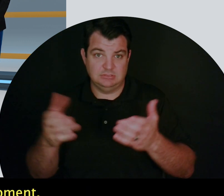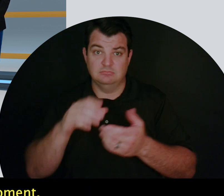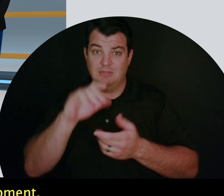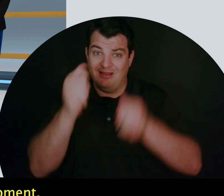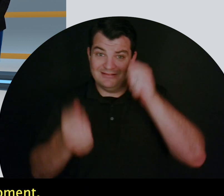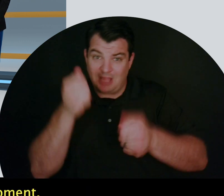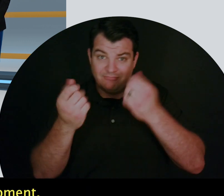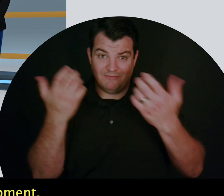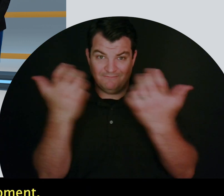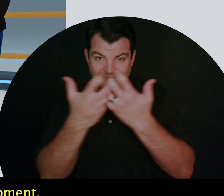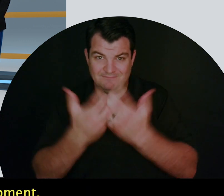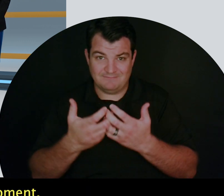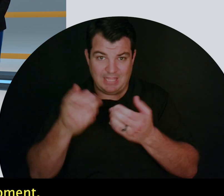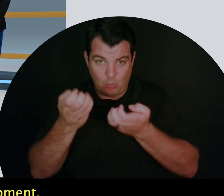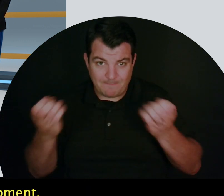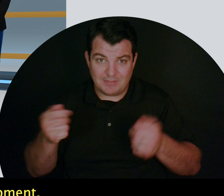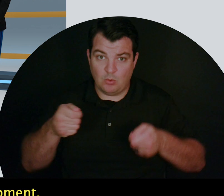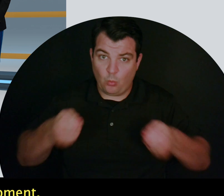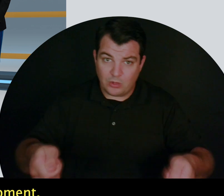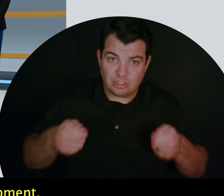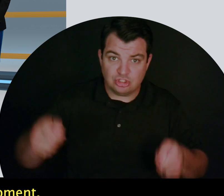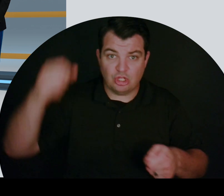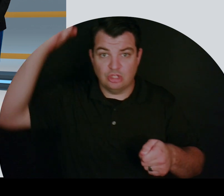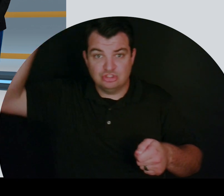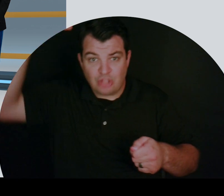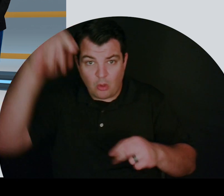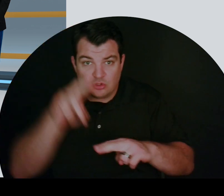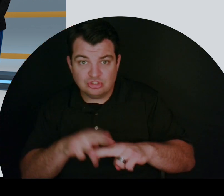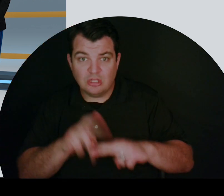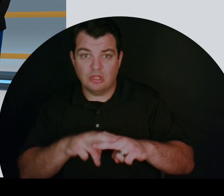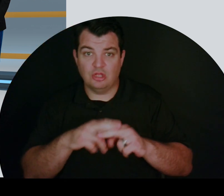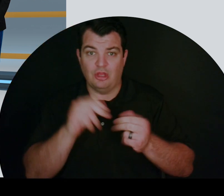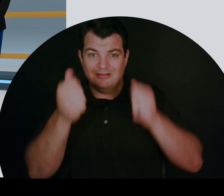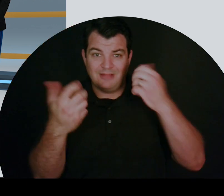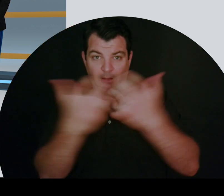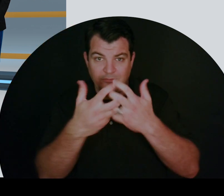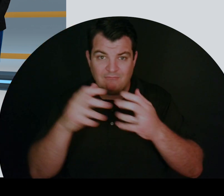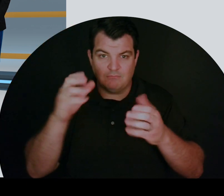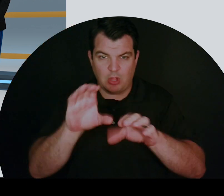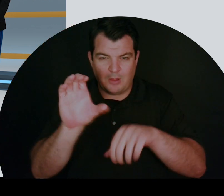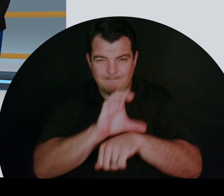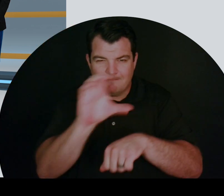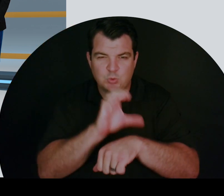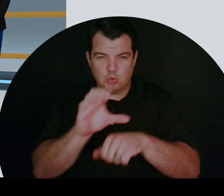and adaptive equipment, such as a wheelchair, shower chair and adaptive computer equipment.